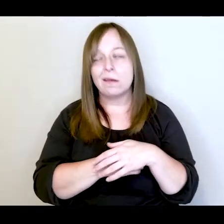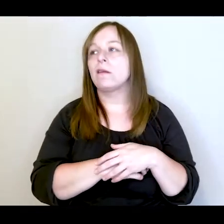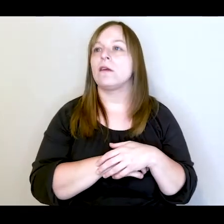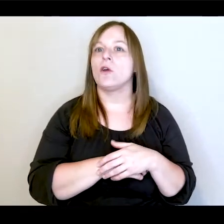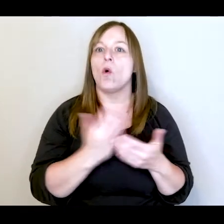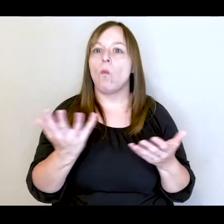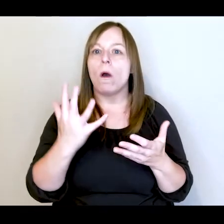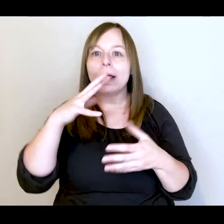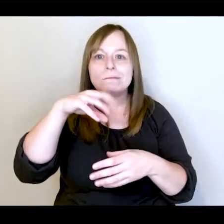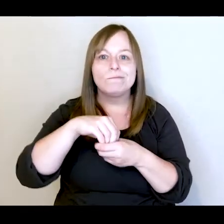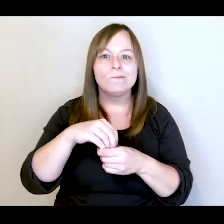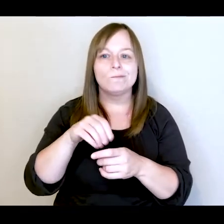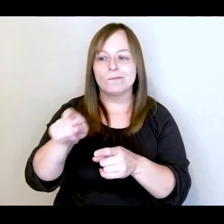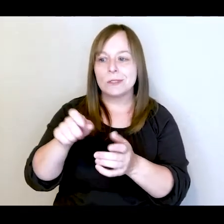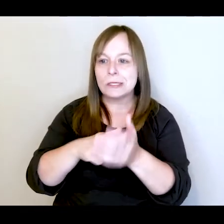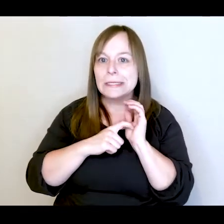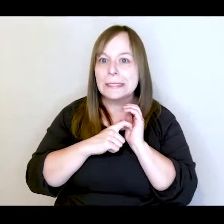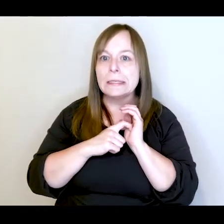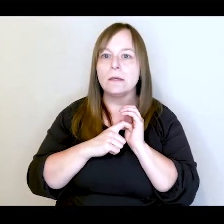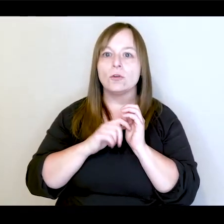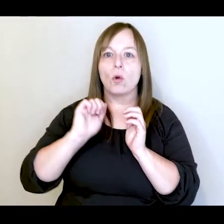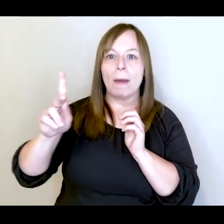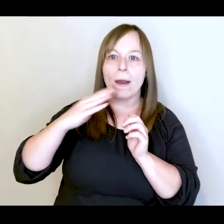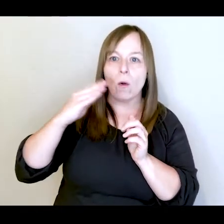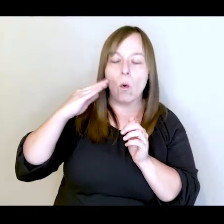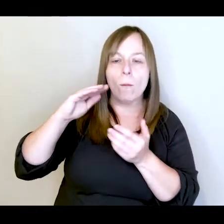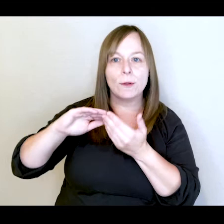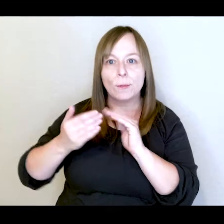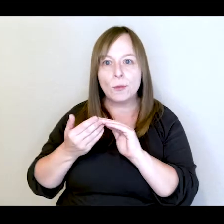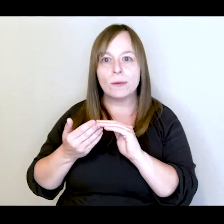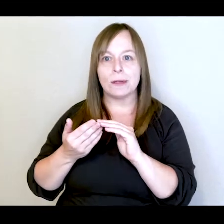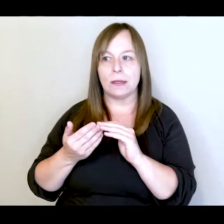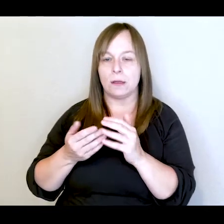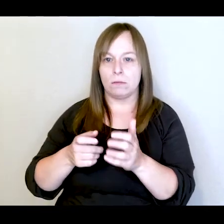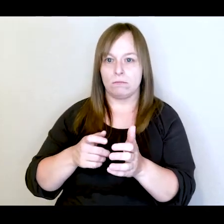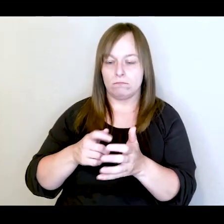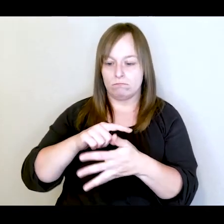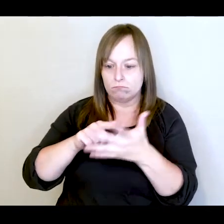What does this person need to return to the community? What are this